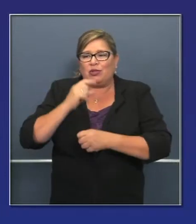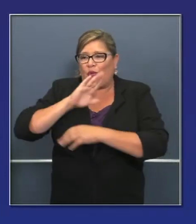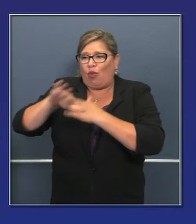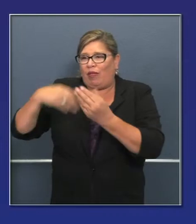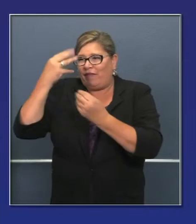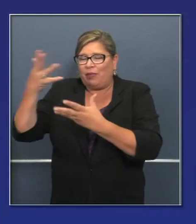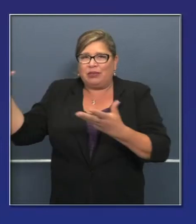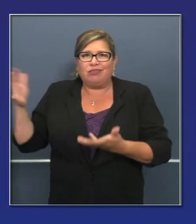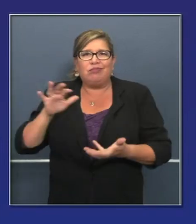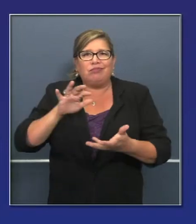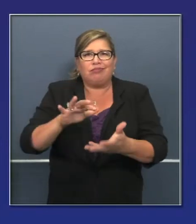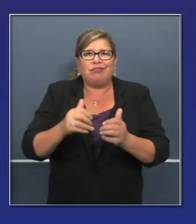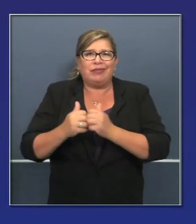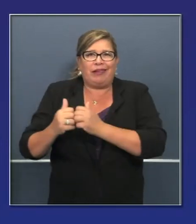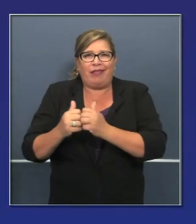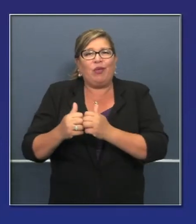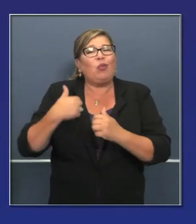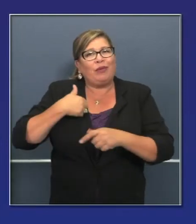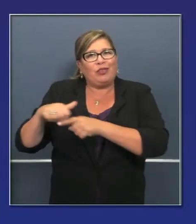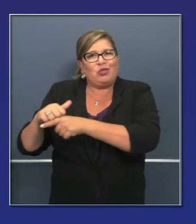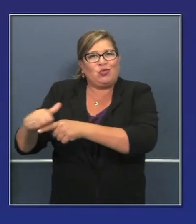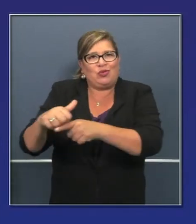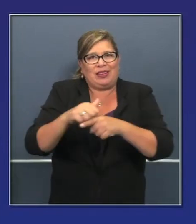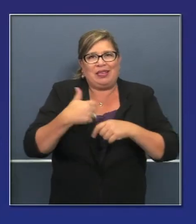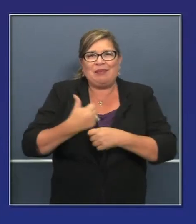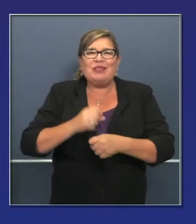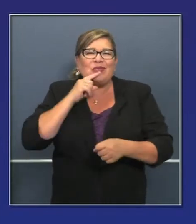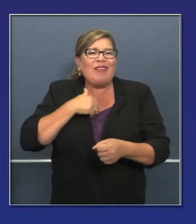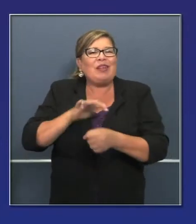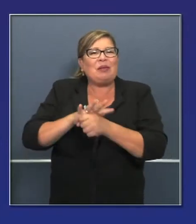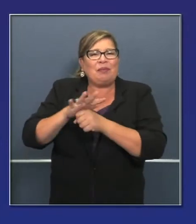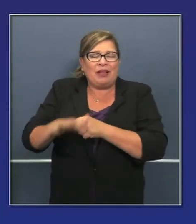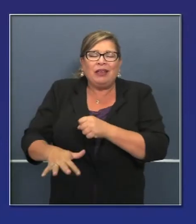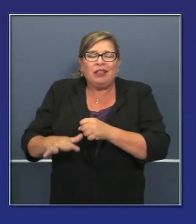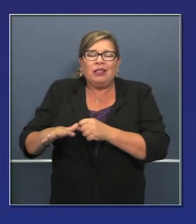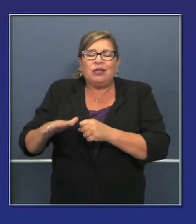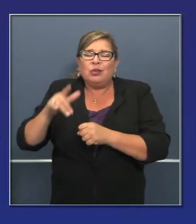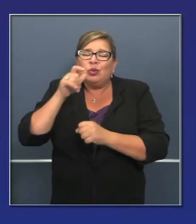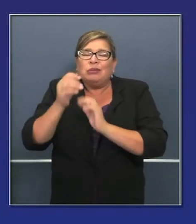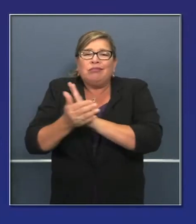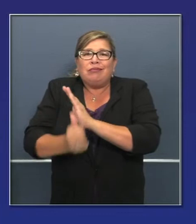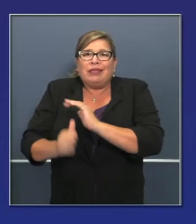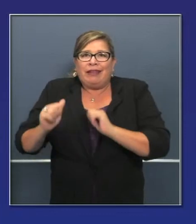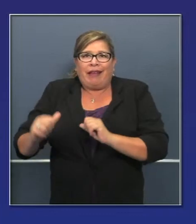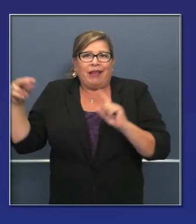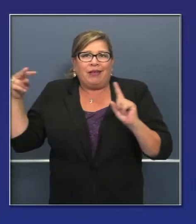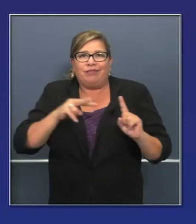I want to just remind people as I said a moment ago there's an old adage continue to do you've